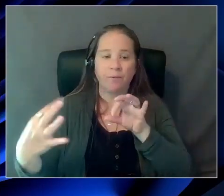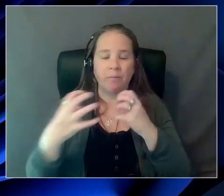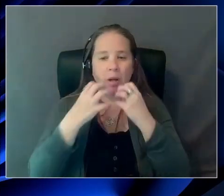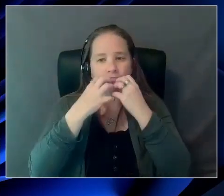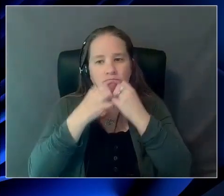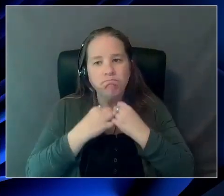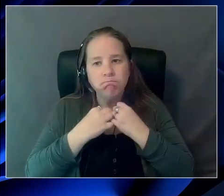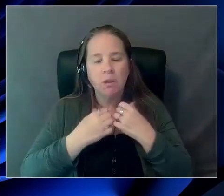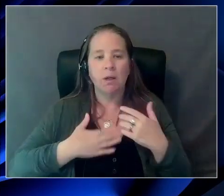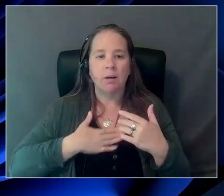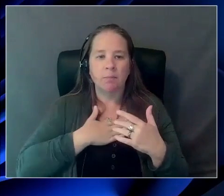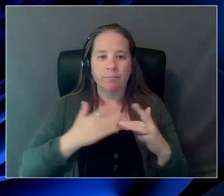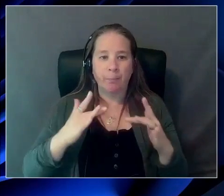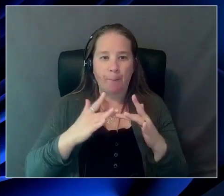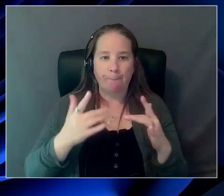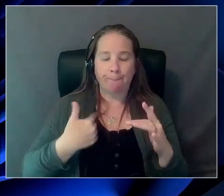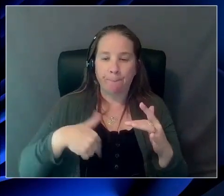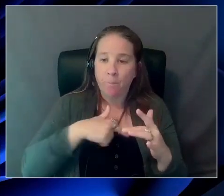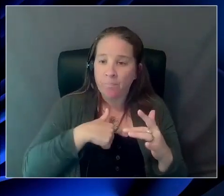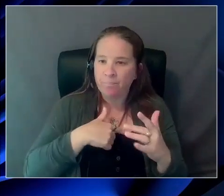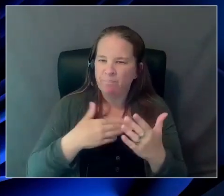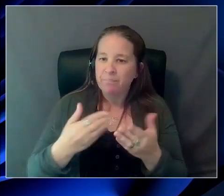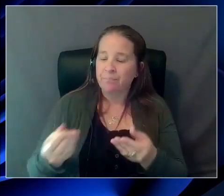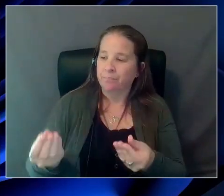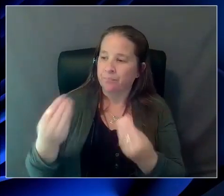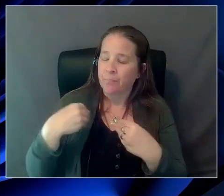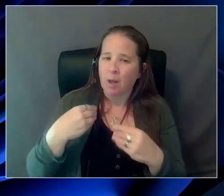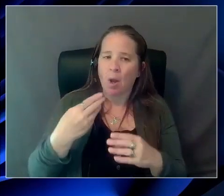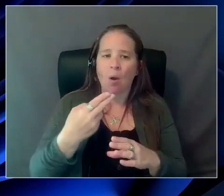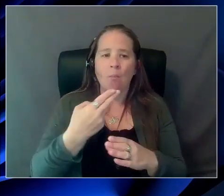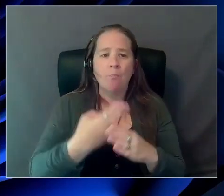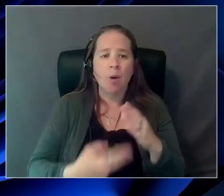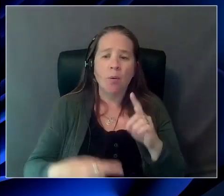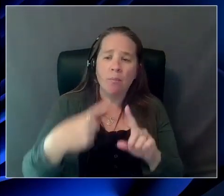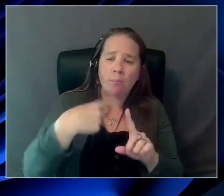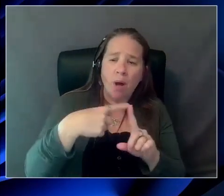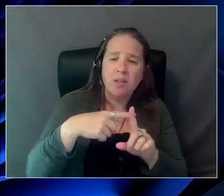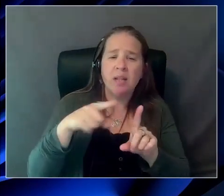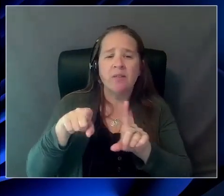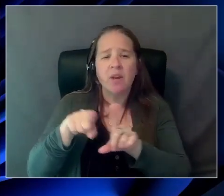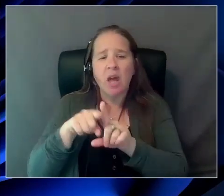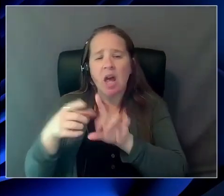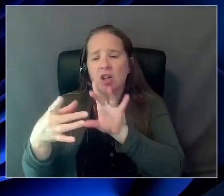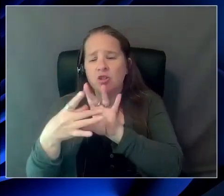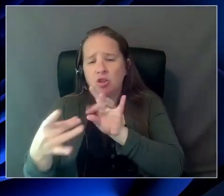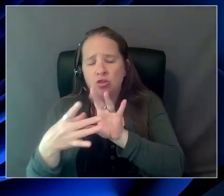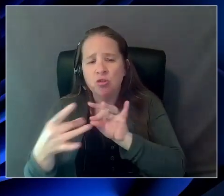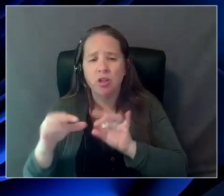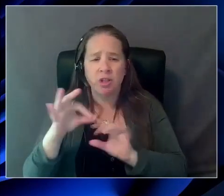contact us and provide us with both positive and constructive feedback. We'd love to hear your feedback